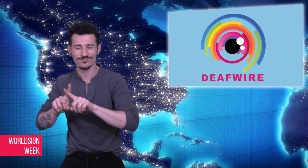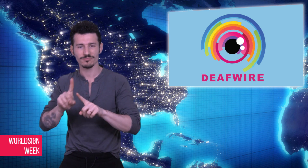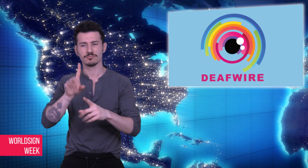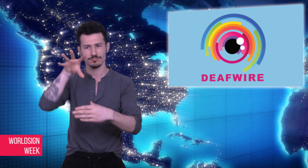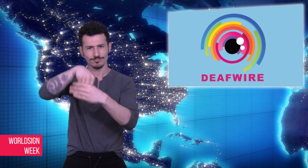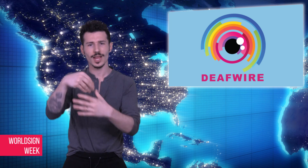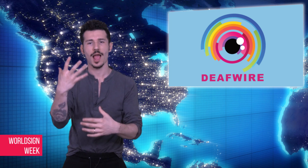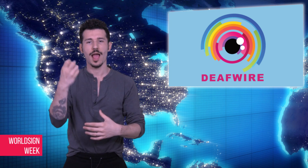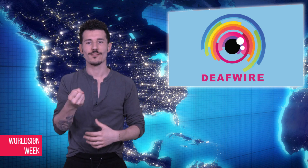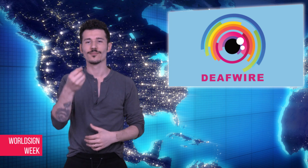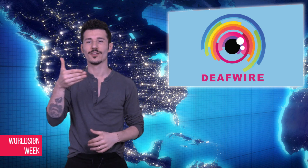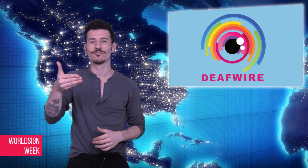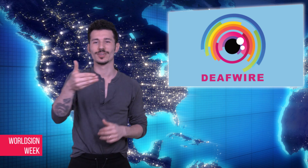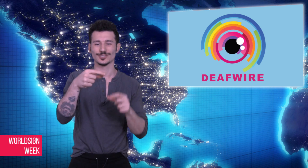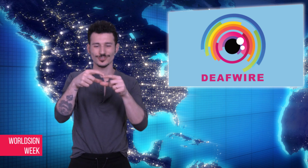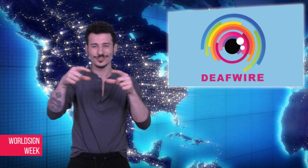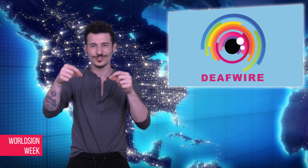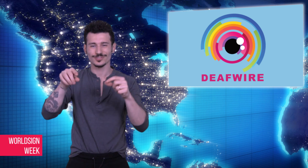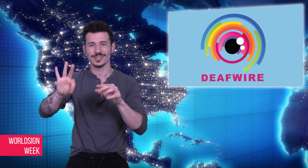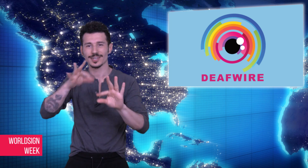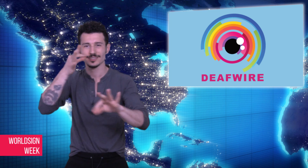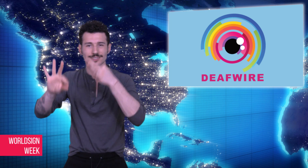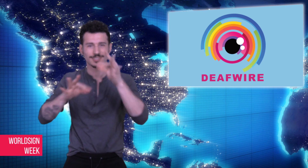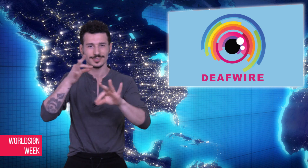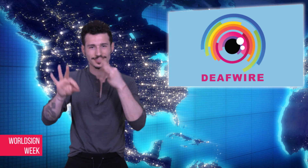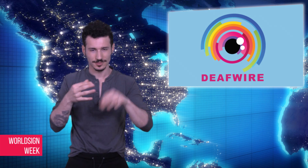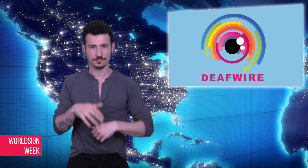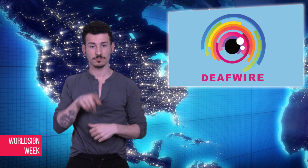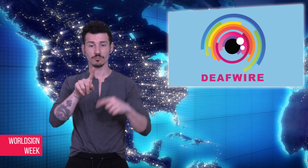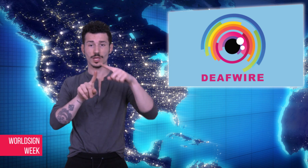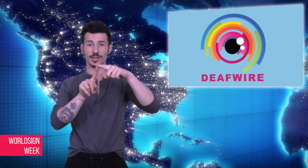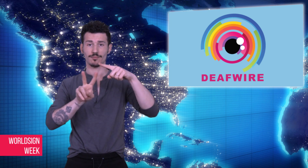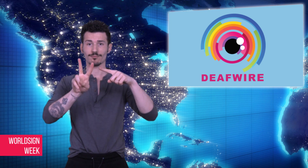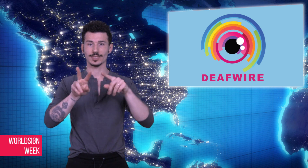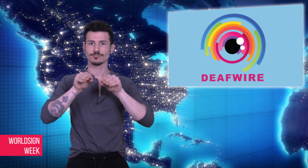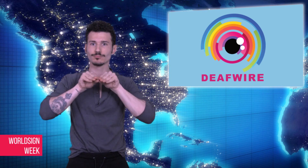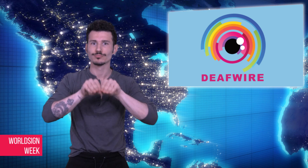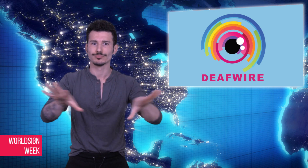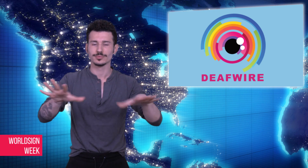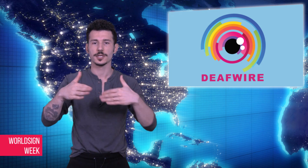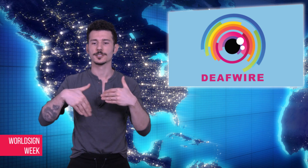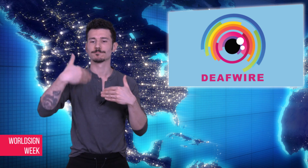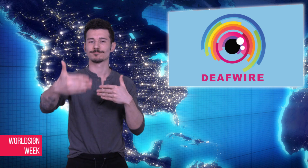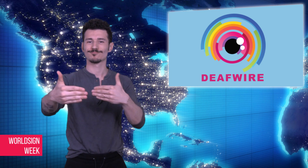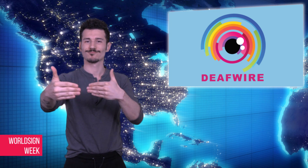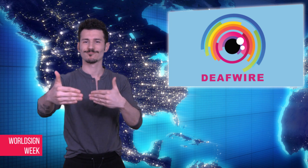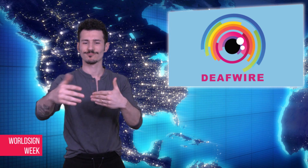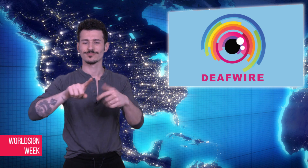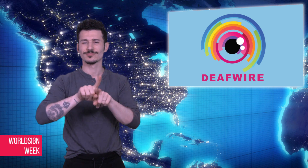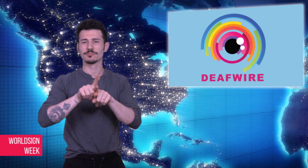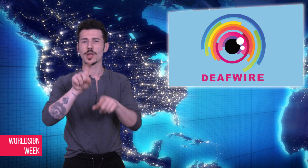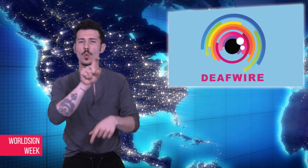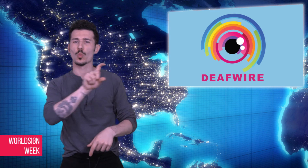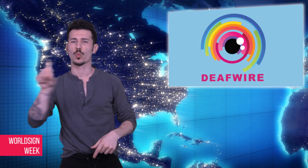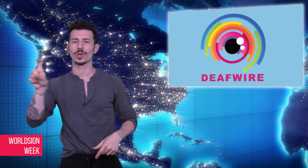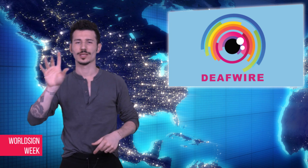British TV series “Coronation Street” to kick off British Deaf Awareness